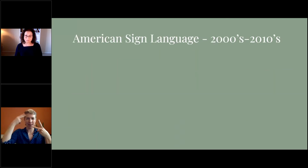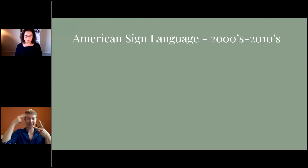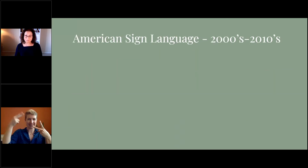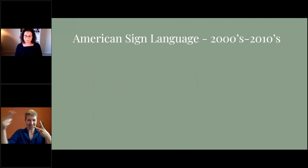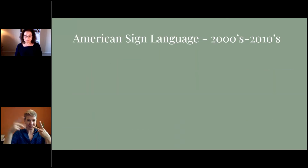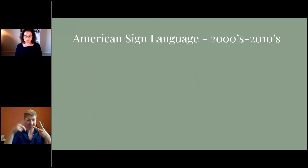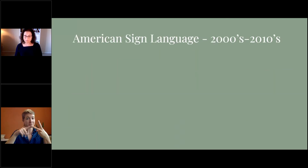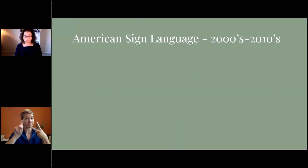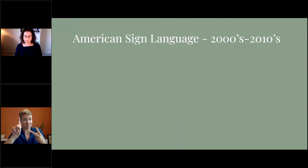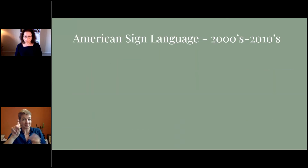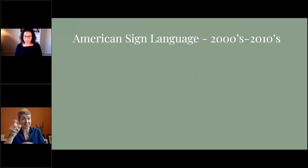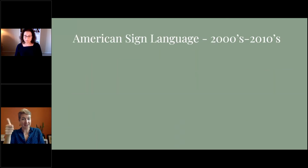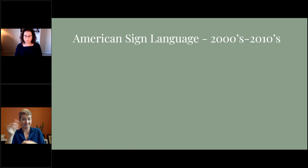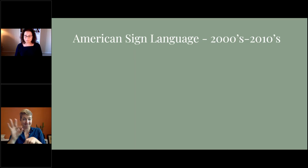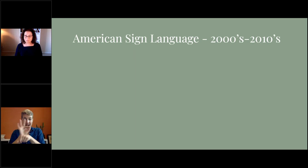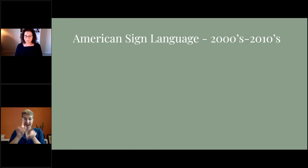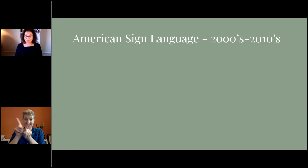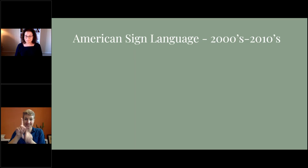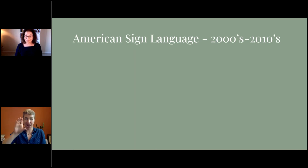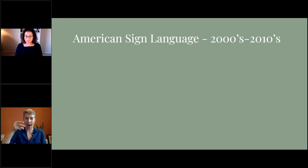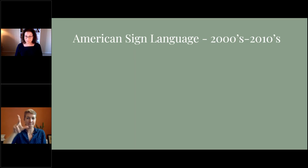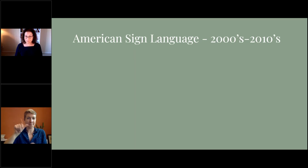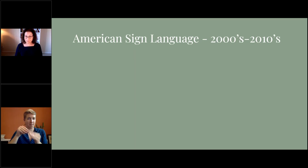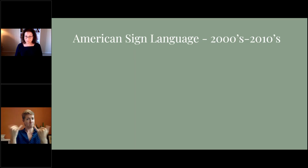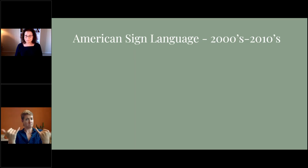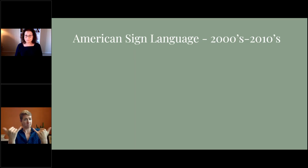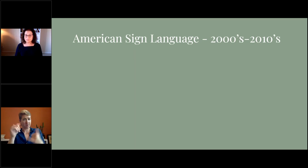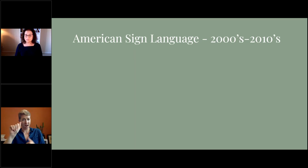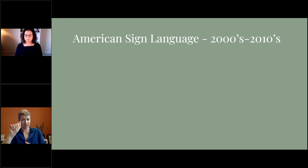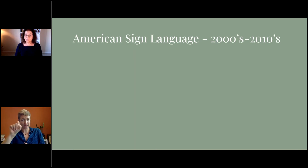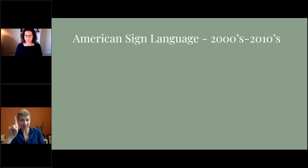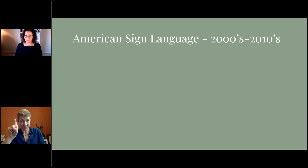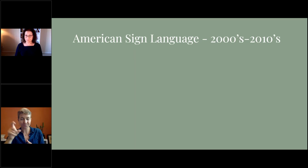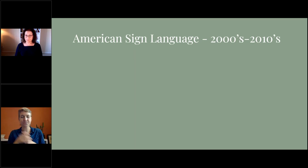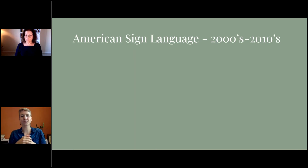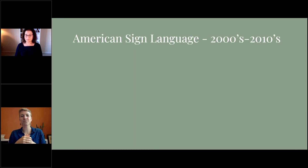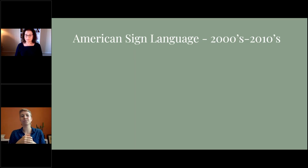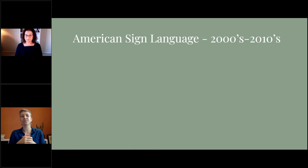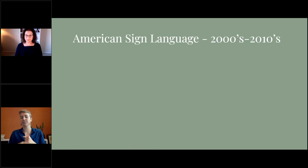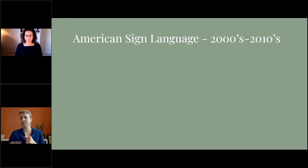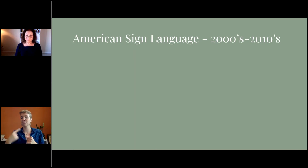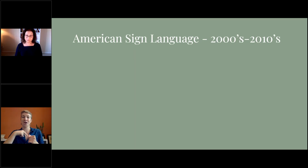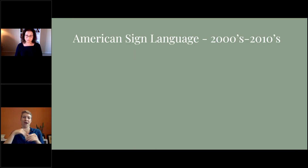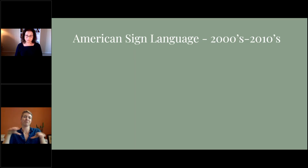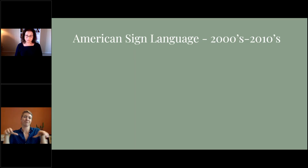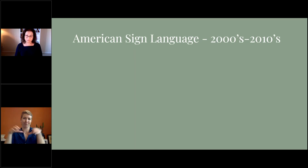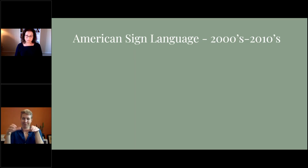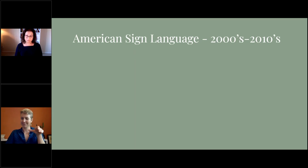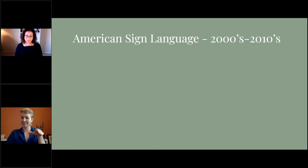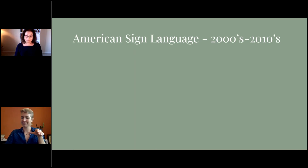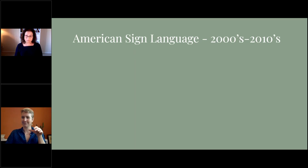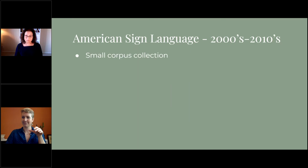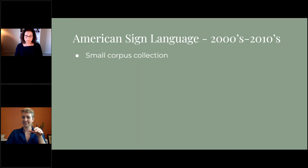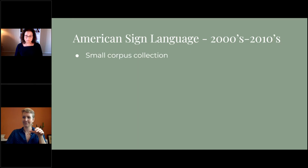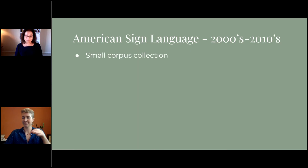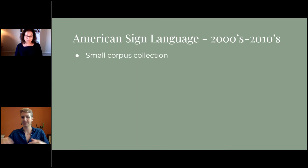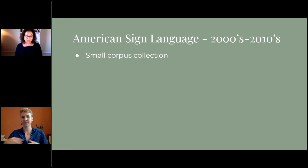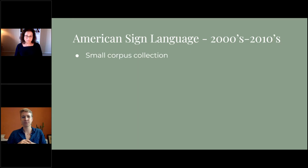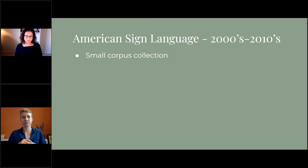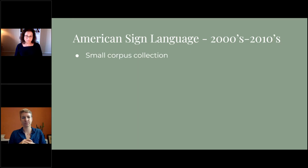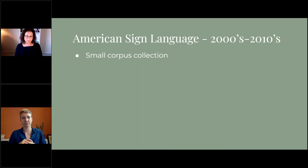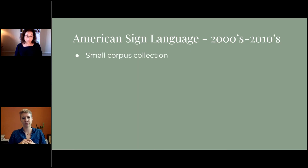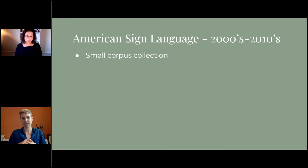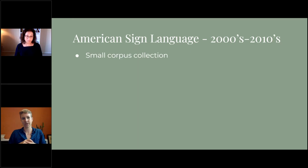Now, the second hypothesis: is SELF functioning as a copula in modern American Sign Language?